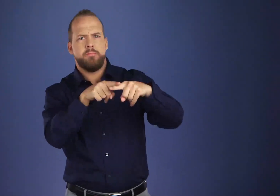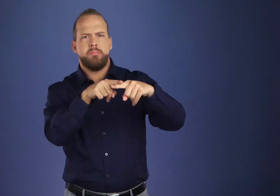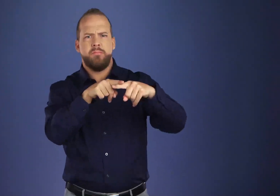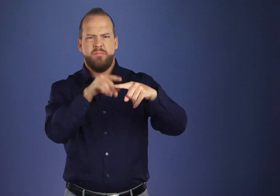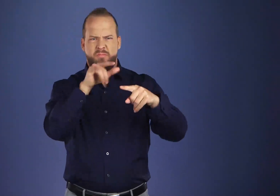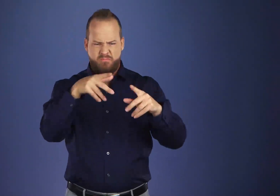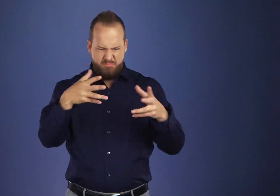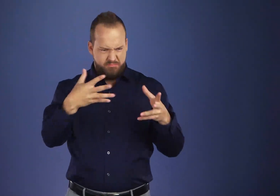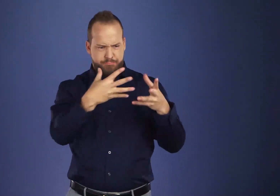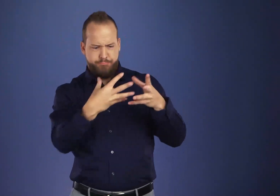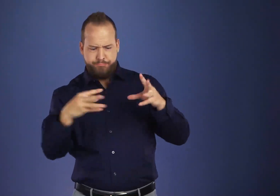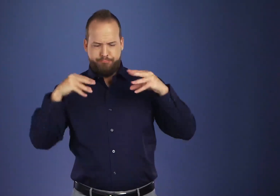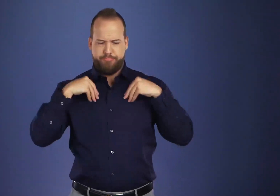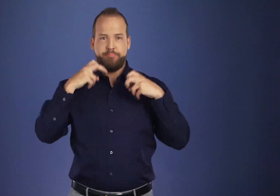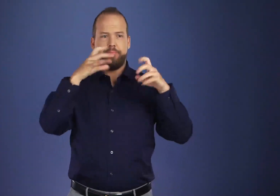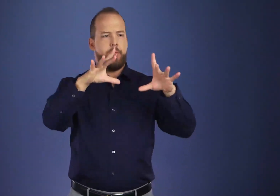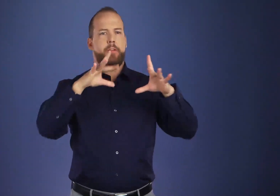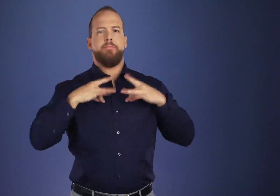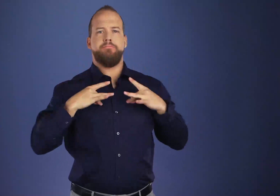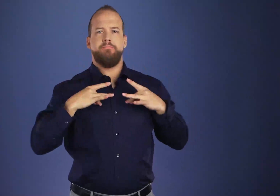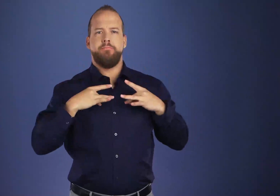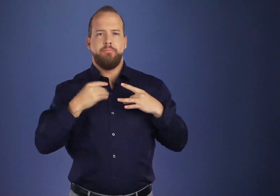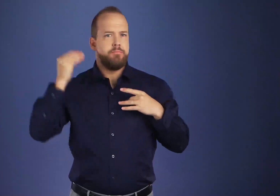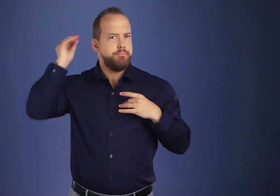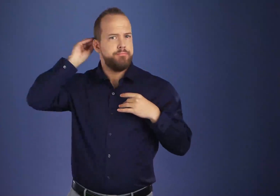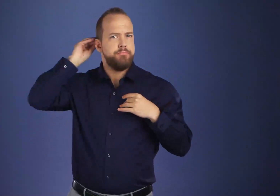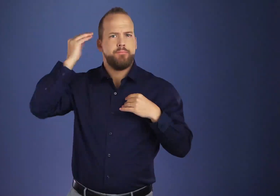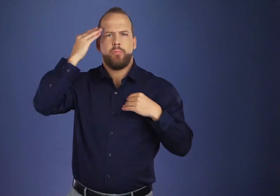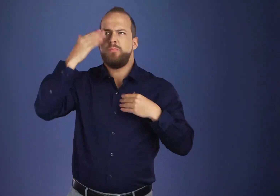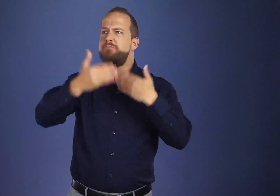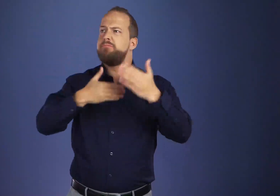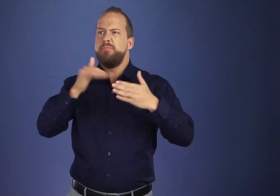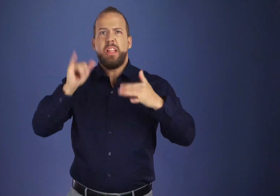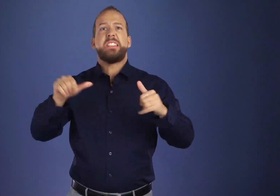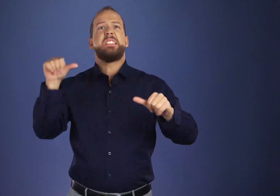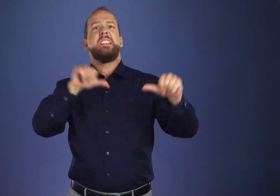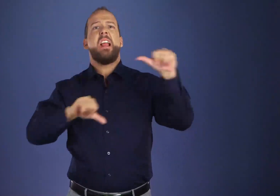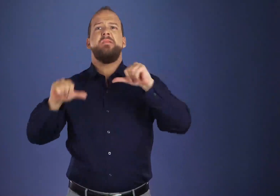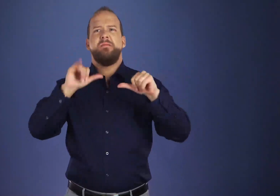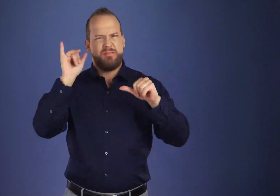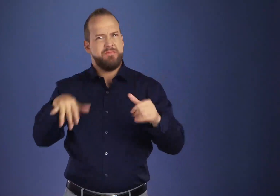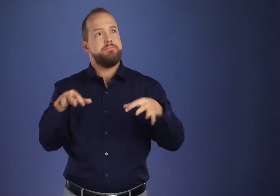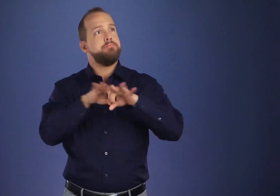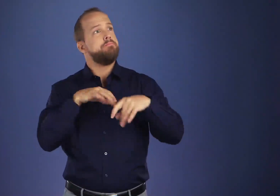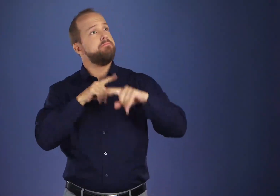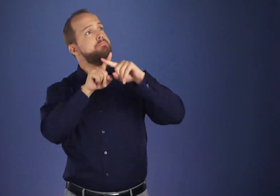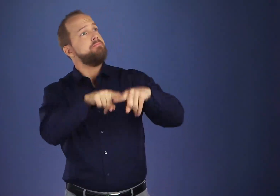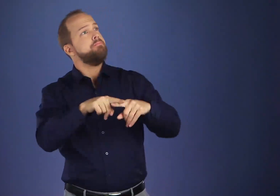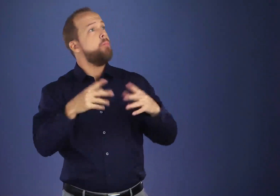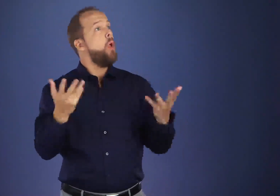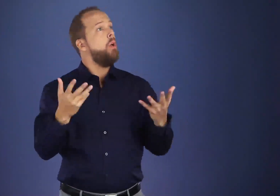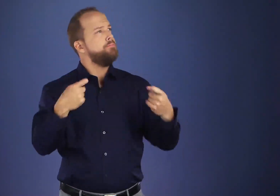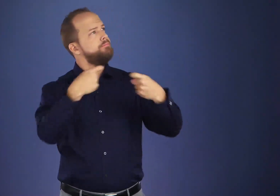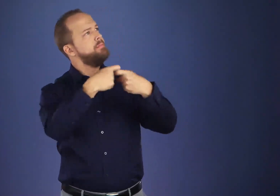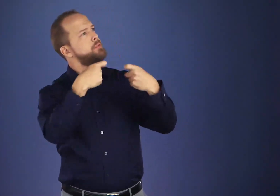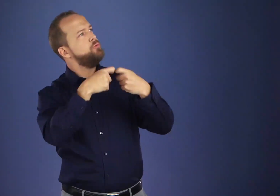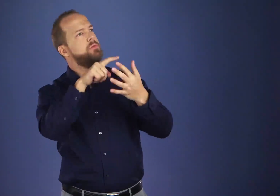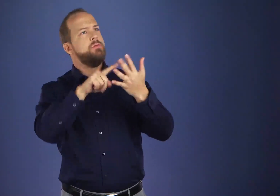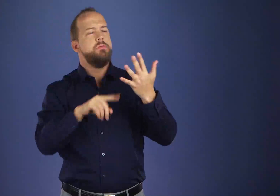By so accepting our dependence upon this marvel of science, we find ourselves more independent personally.